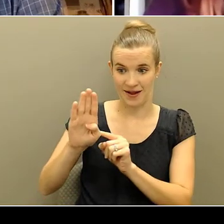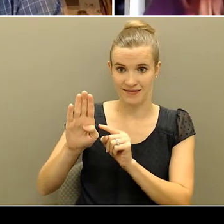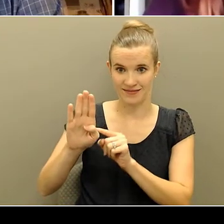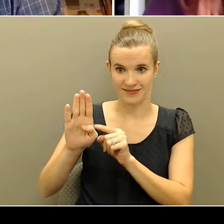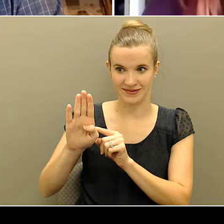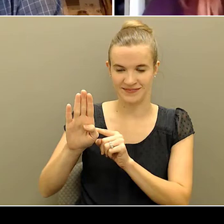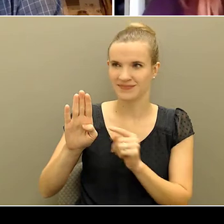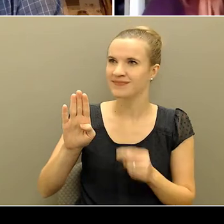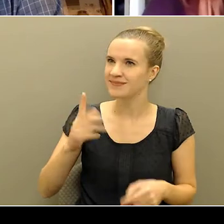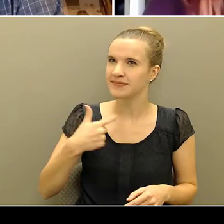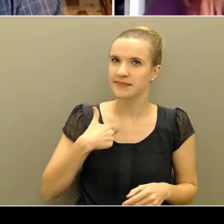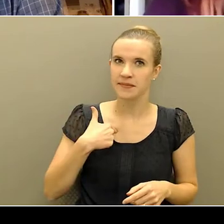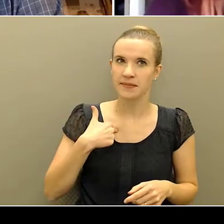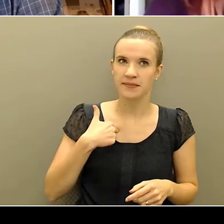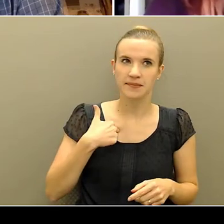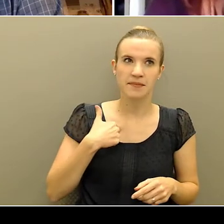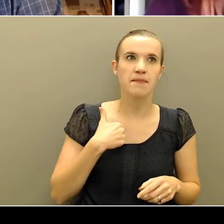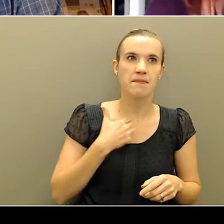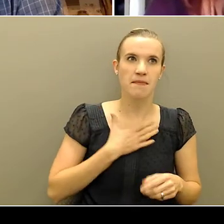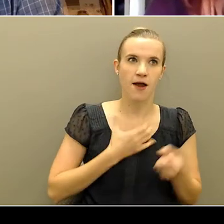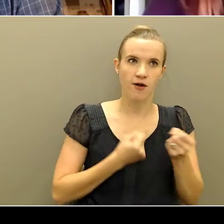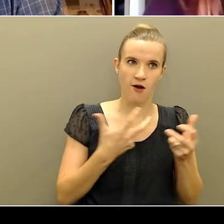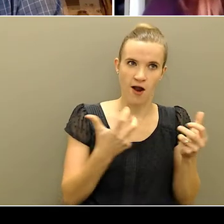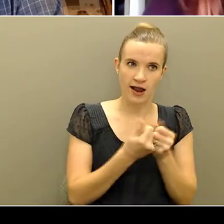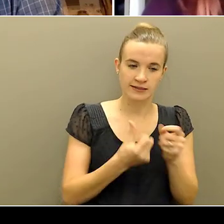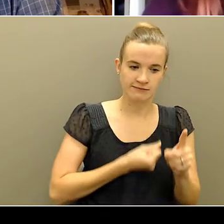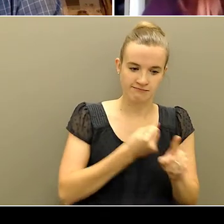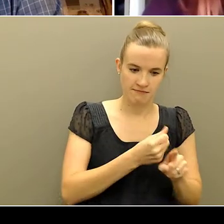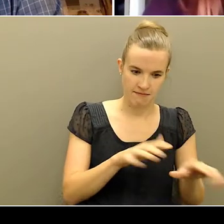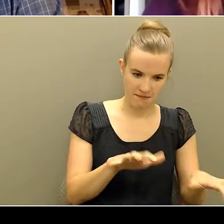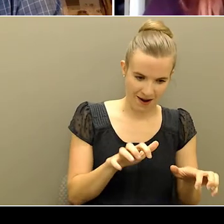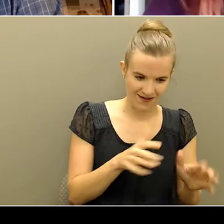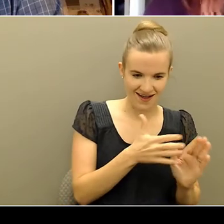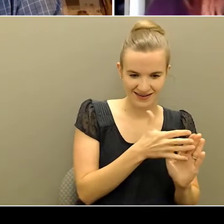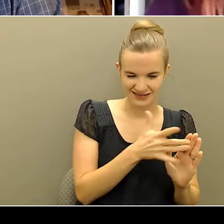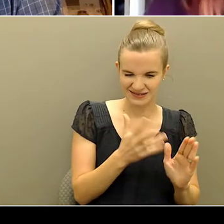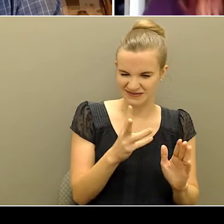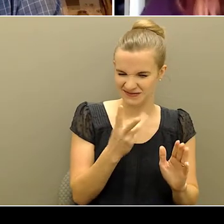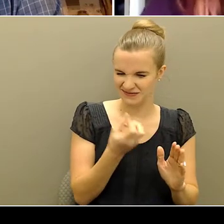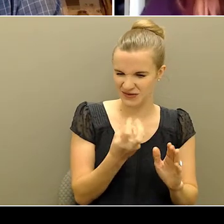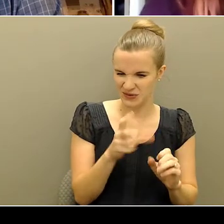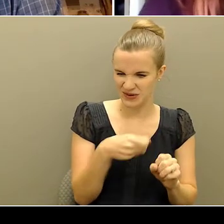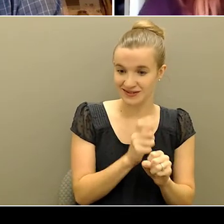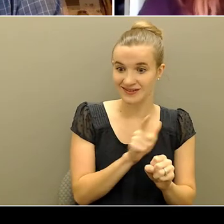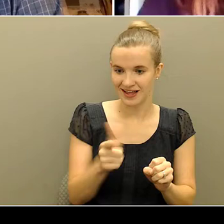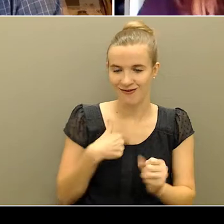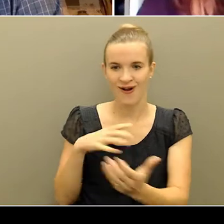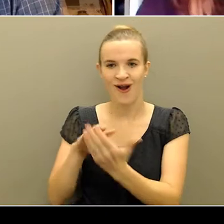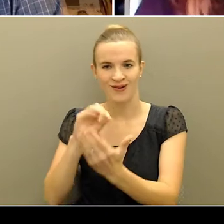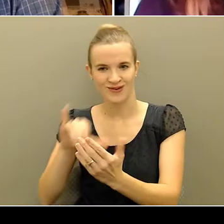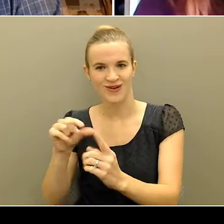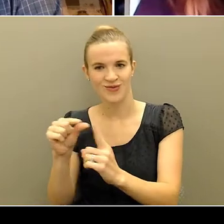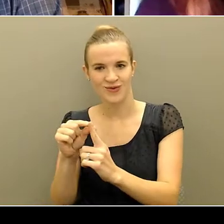community that a TAB is a Temporarily Abled Body. And we'll and we joke about